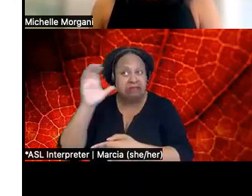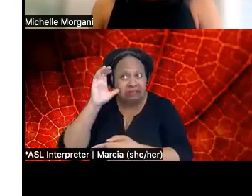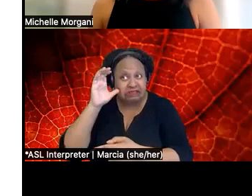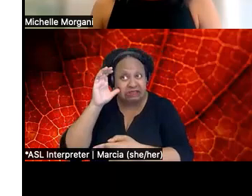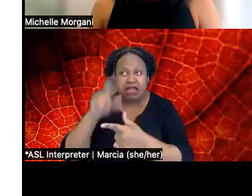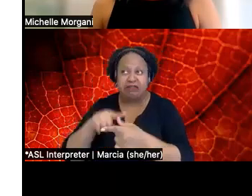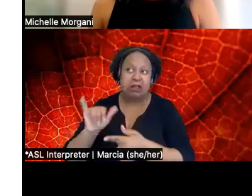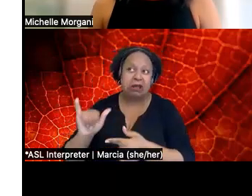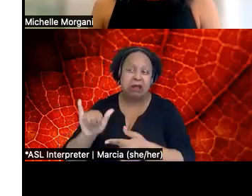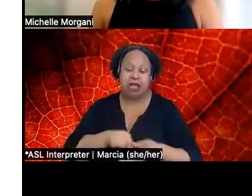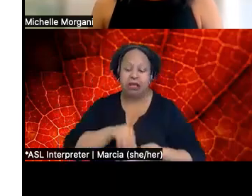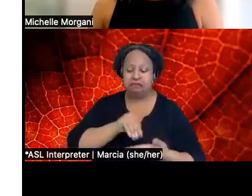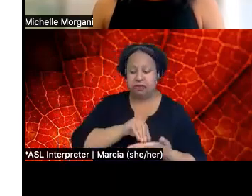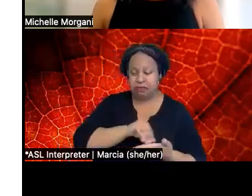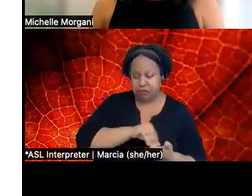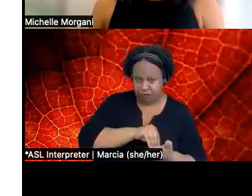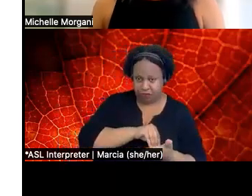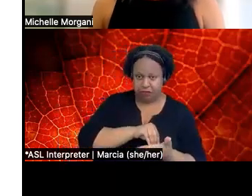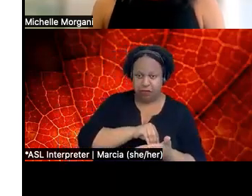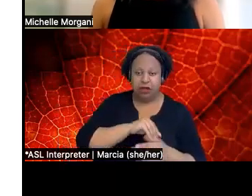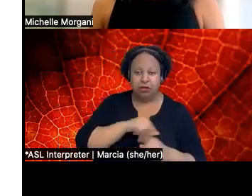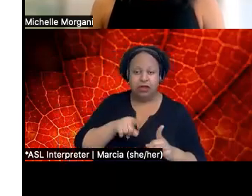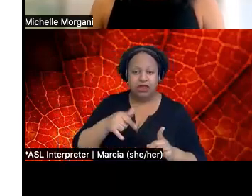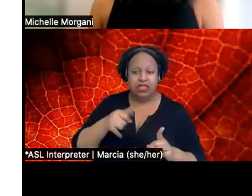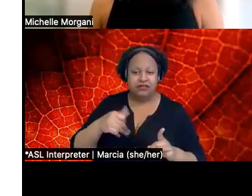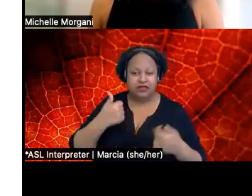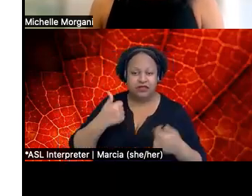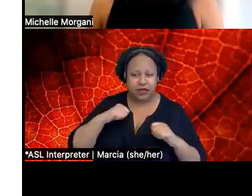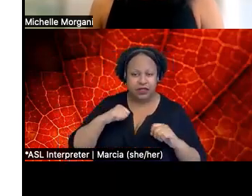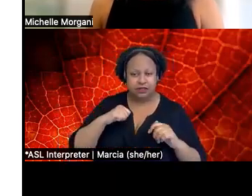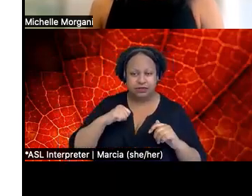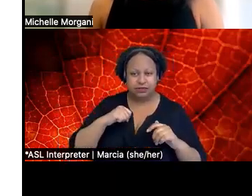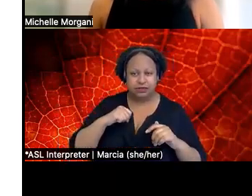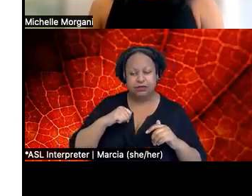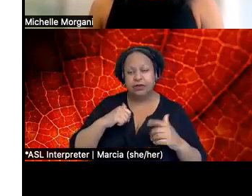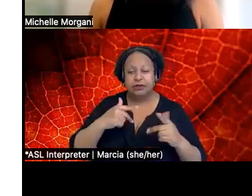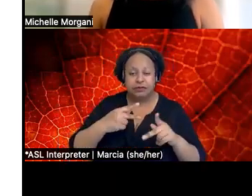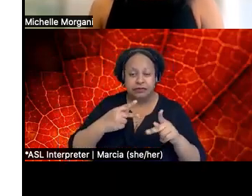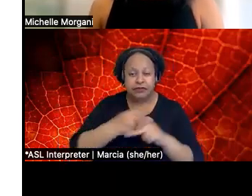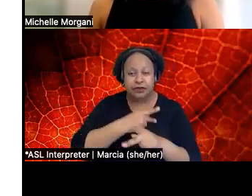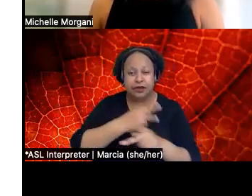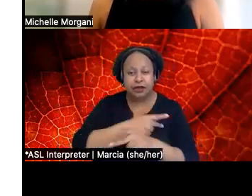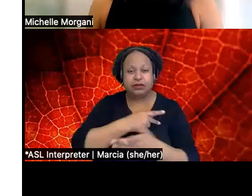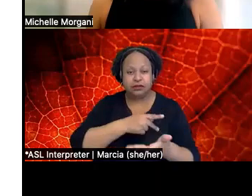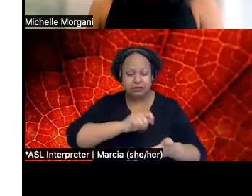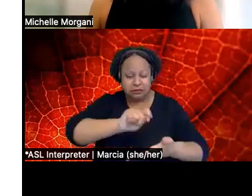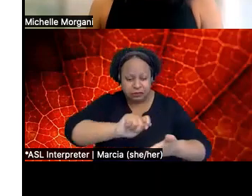But if you're trying to match up the print on the paper, the marks on the paper with